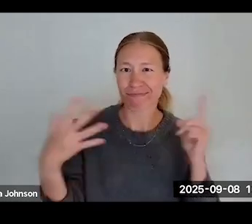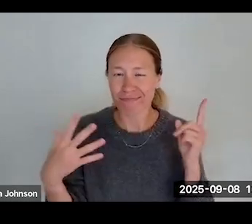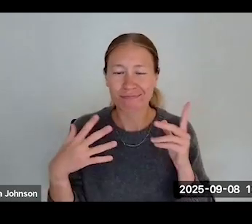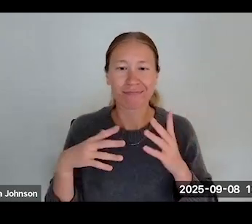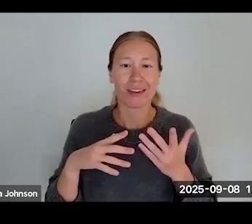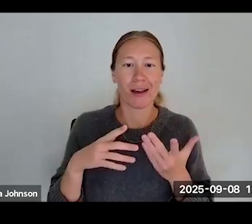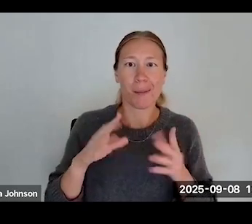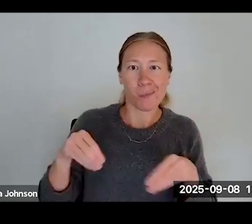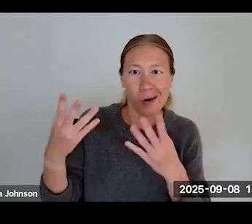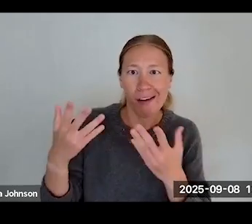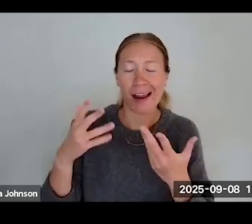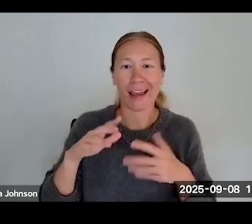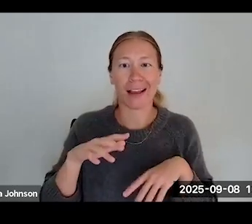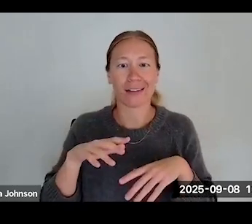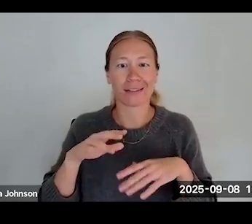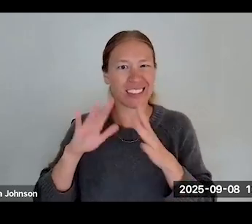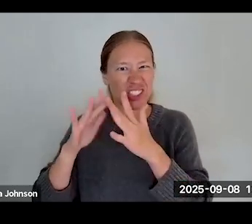in providing digitally-accessible content.